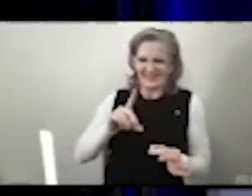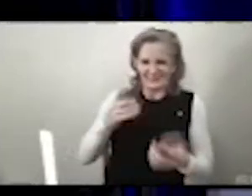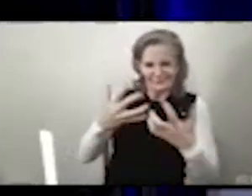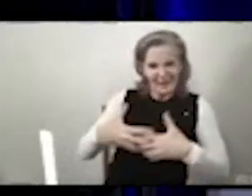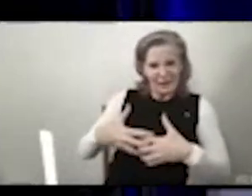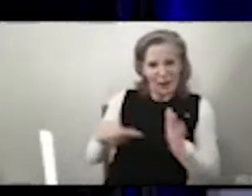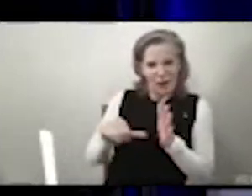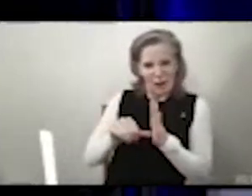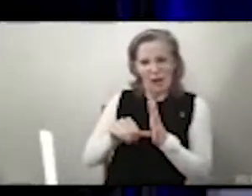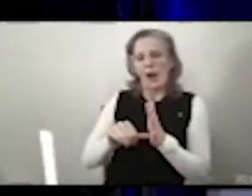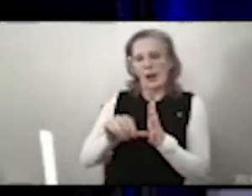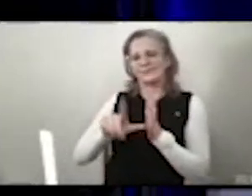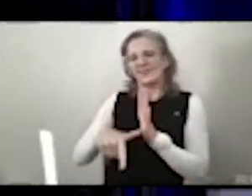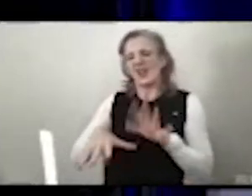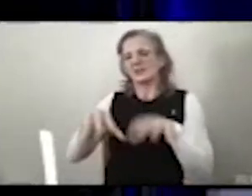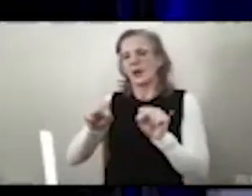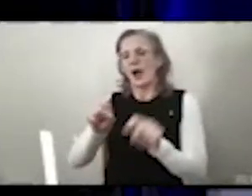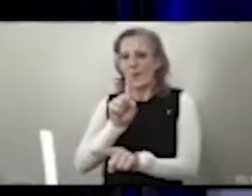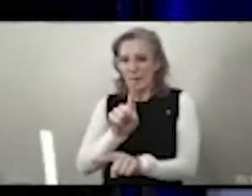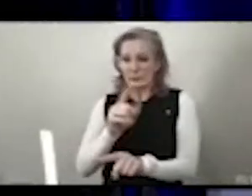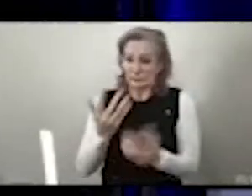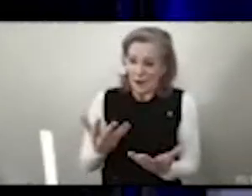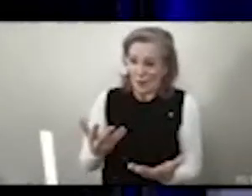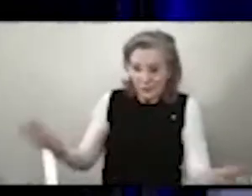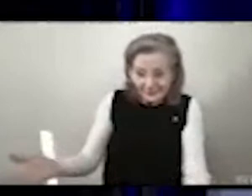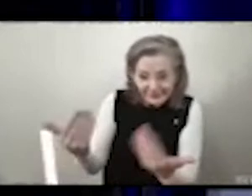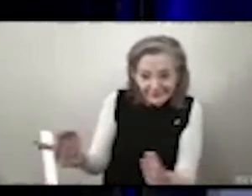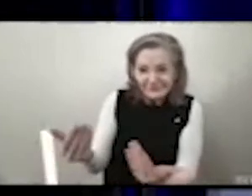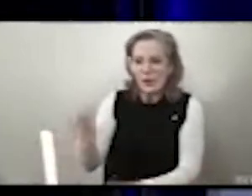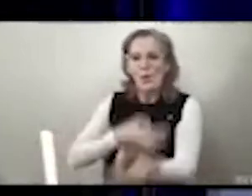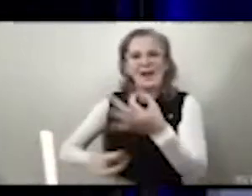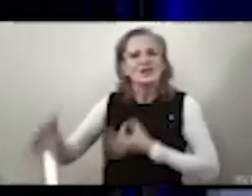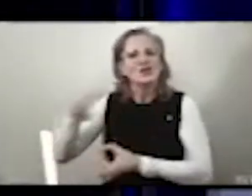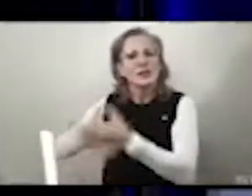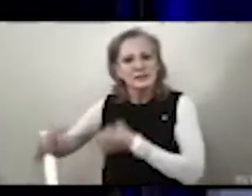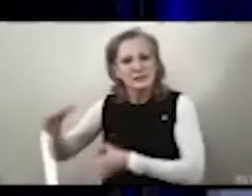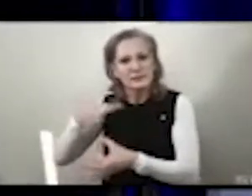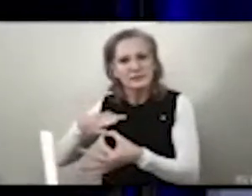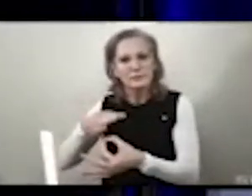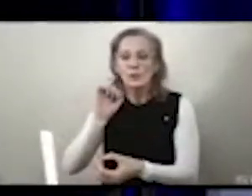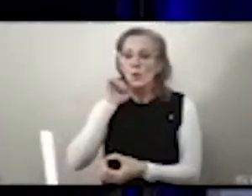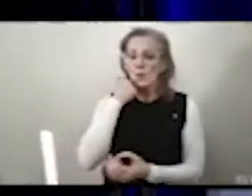you now to submit questions. The format is that we're going to hear about the background to the Commission, its findings, its key recommendations